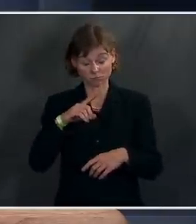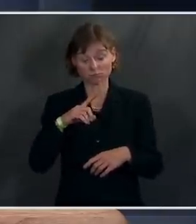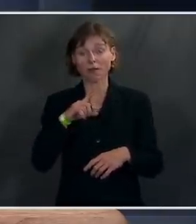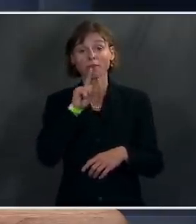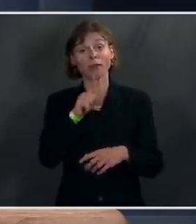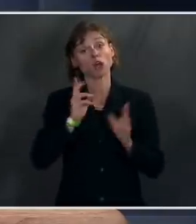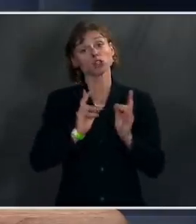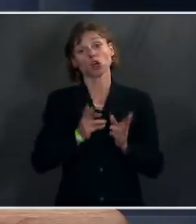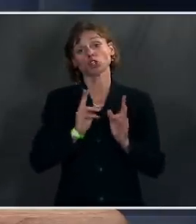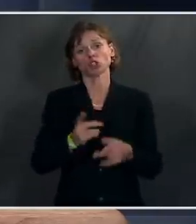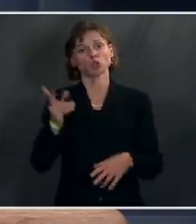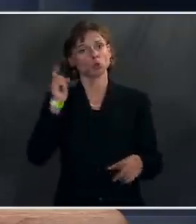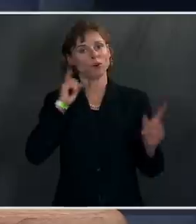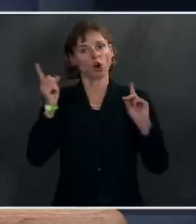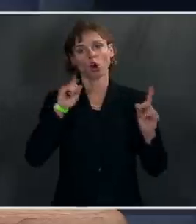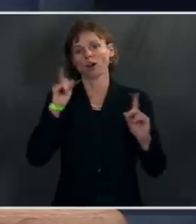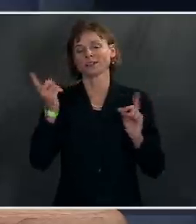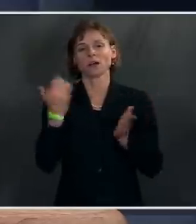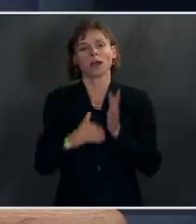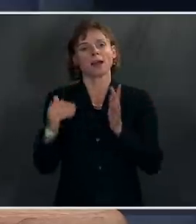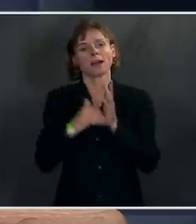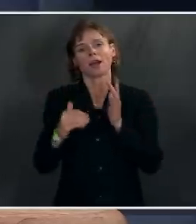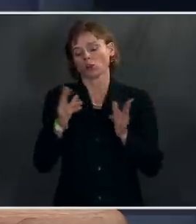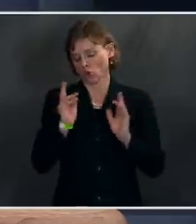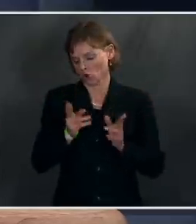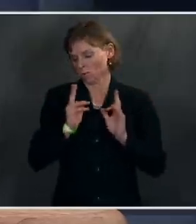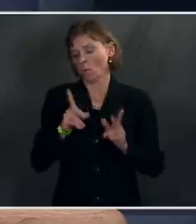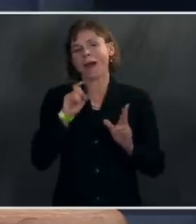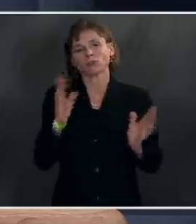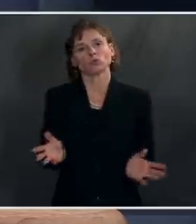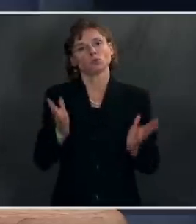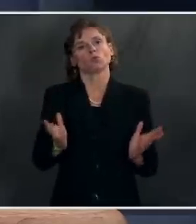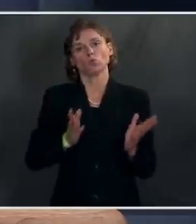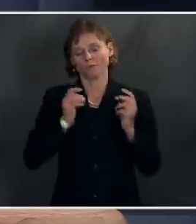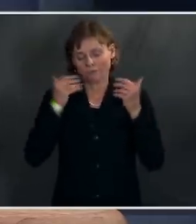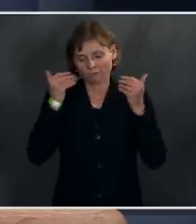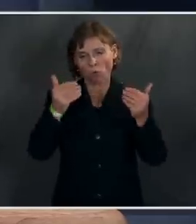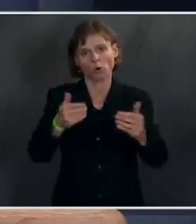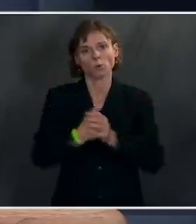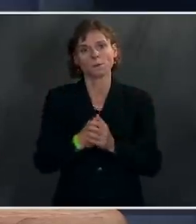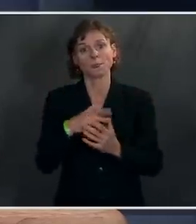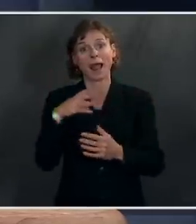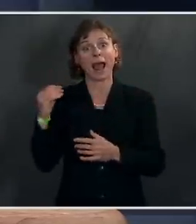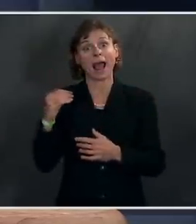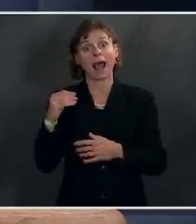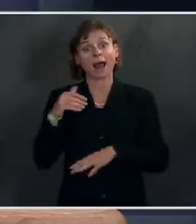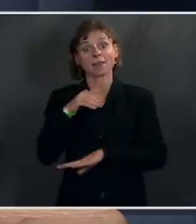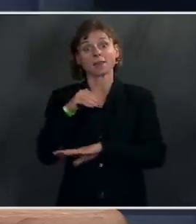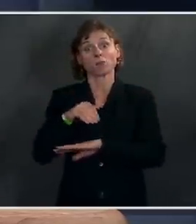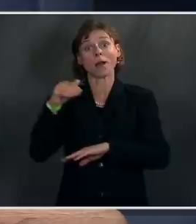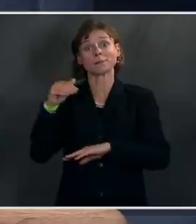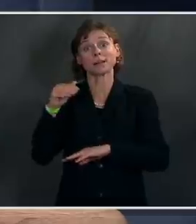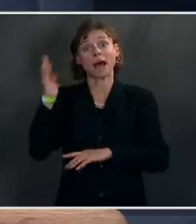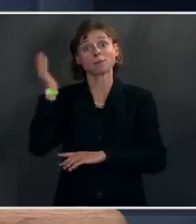all of us say, in moving this package forward. I think, as he also said in his primetime address when he rolled in, he announced the American Rescue Plan.